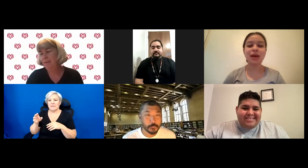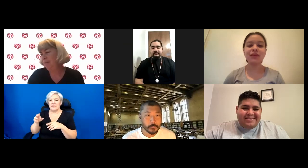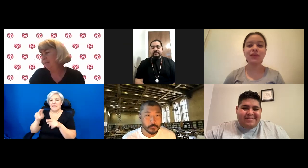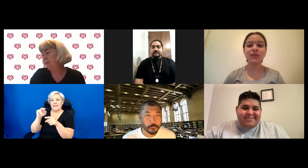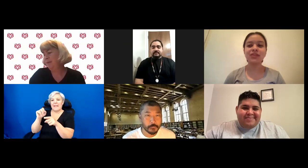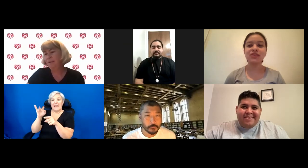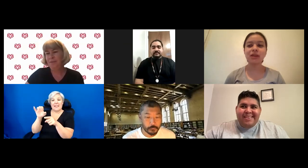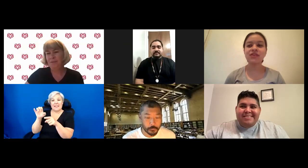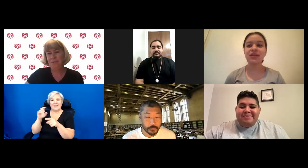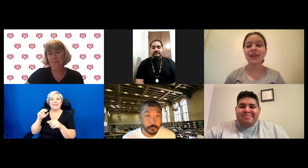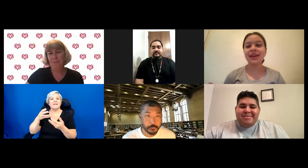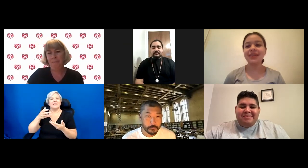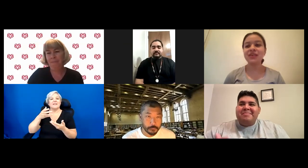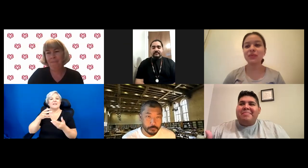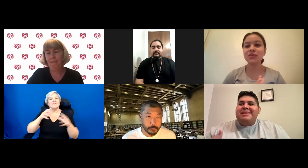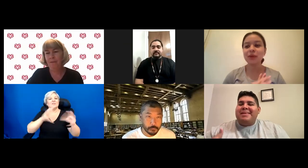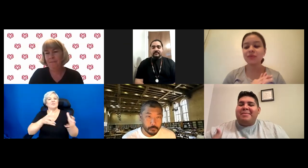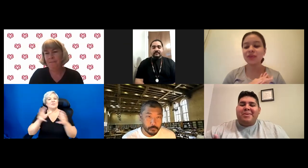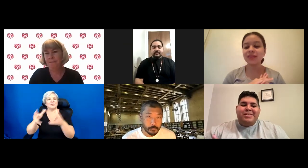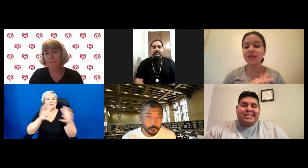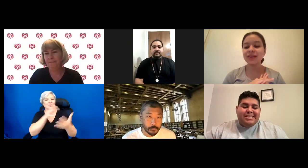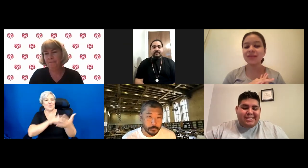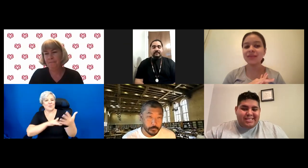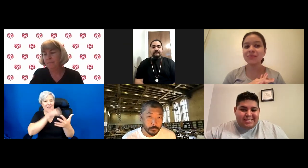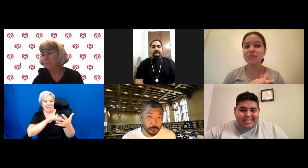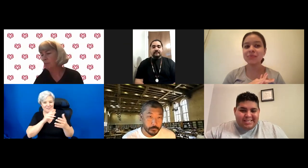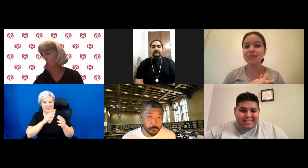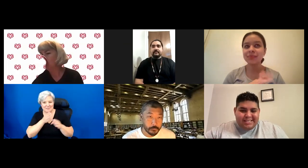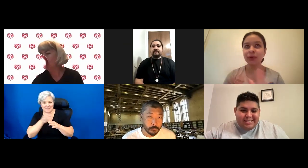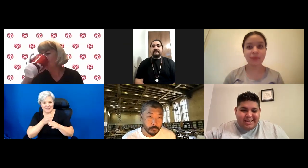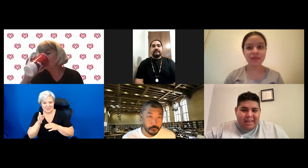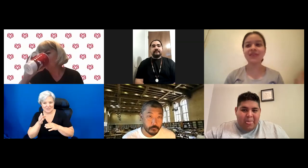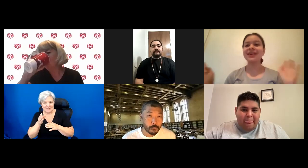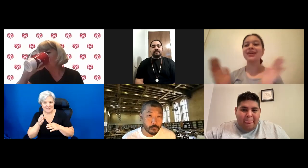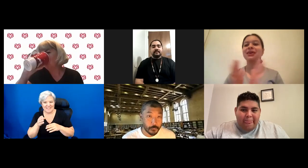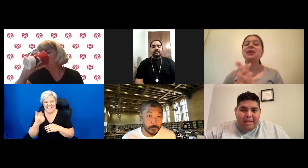I'm a sociology major. I just finished my first year of well, my first year here.